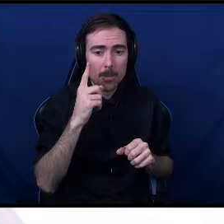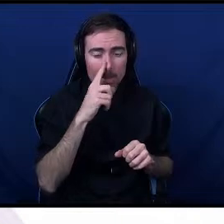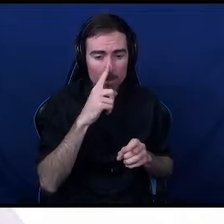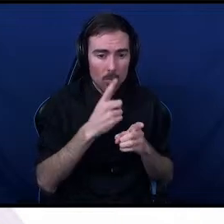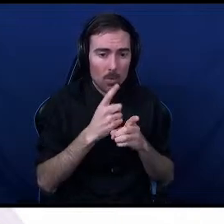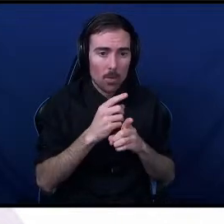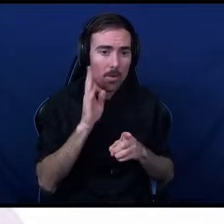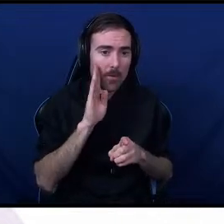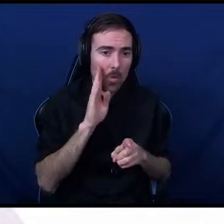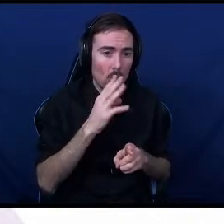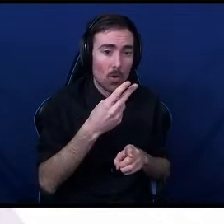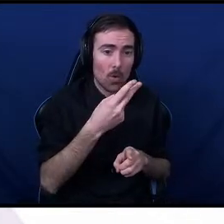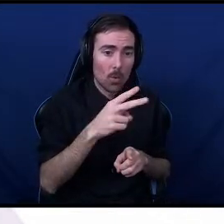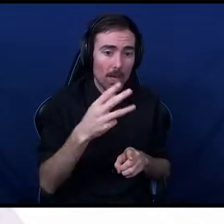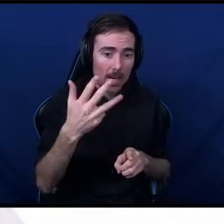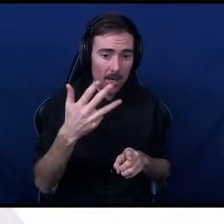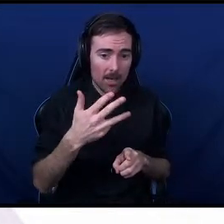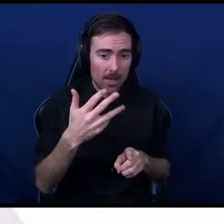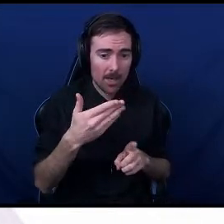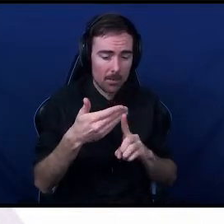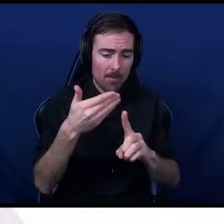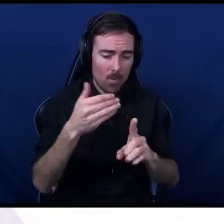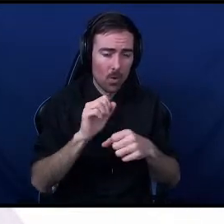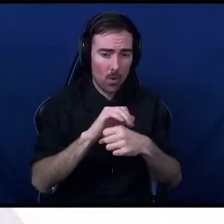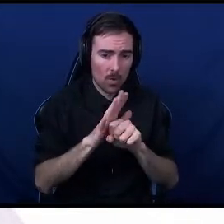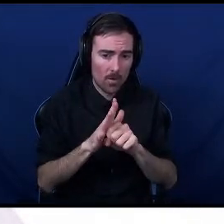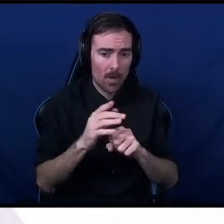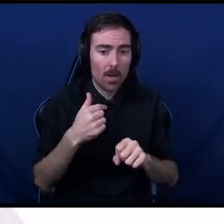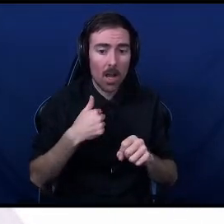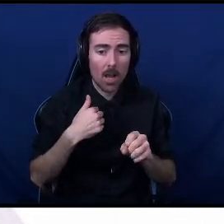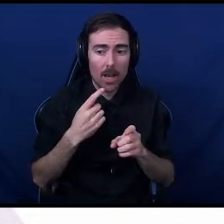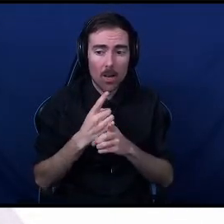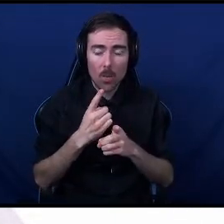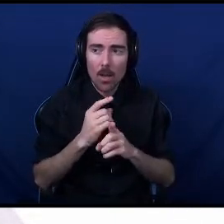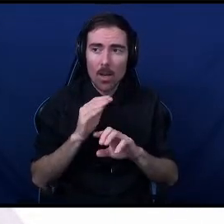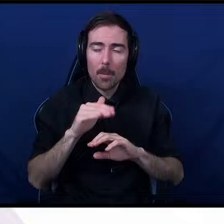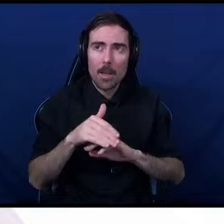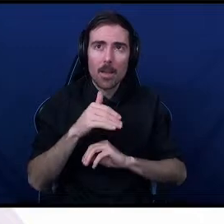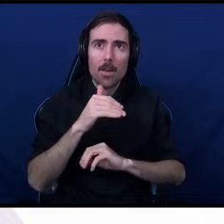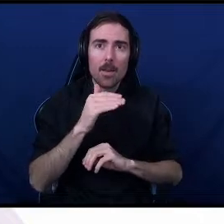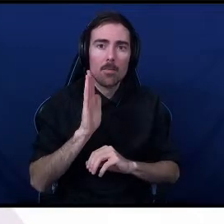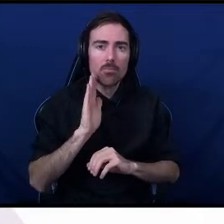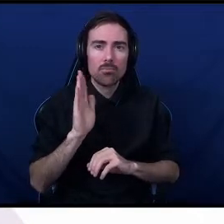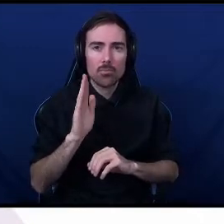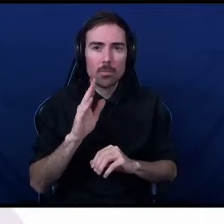pandemic even hit, I did a talk about how people with disabilities again, I got to talk about how